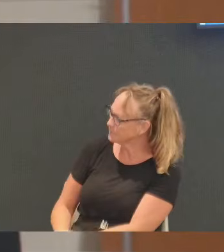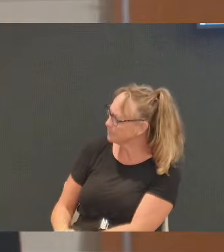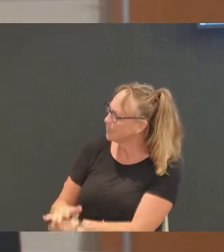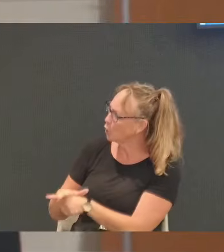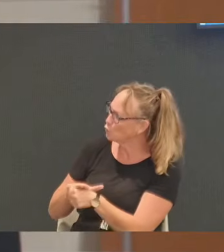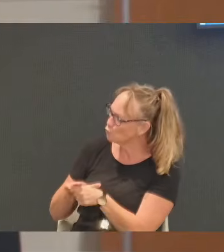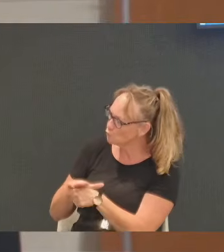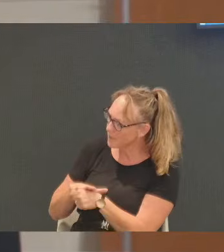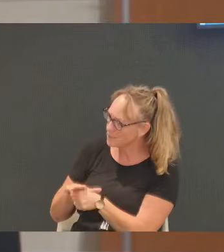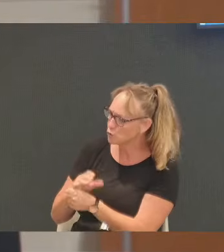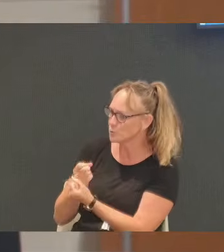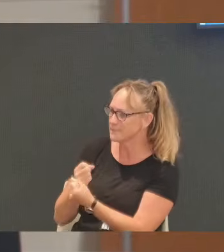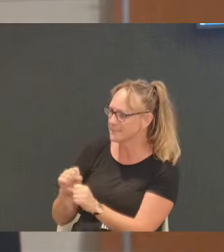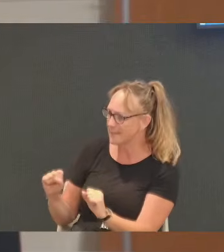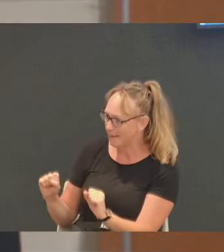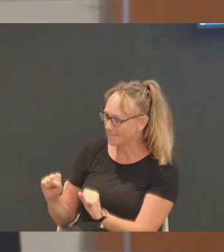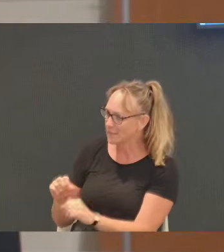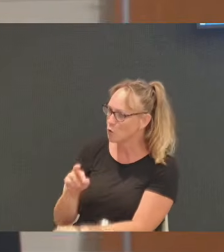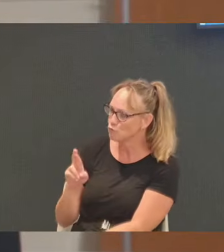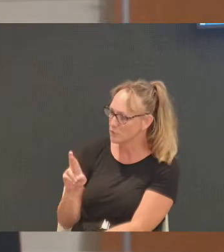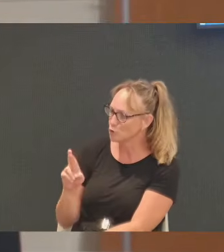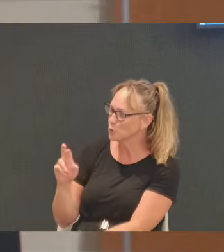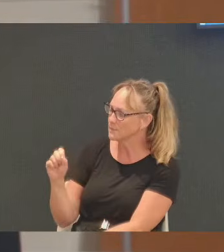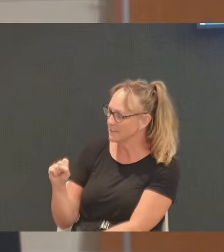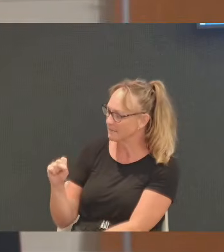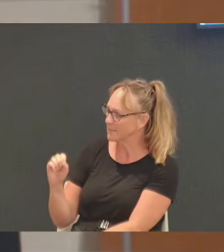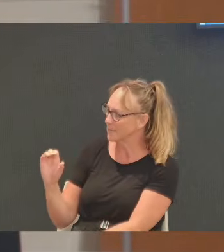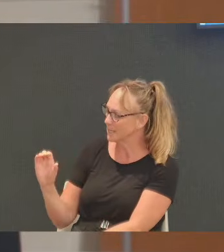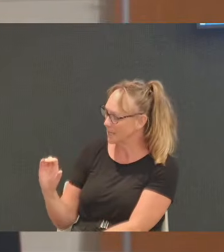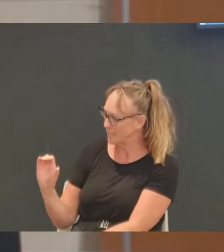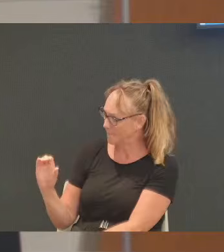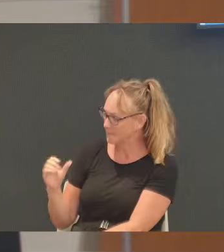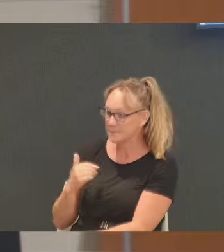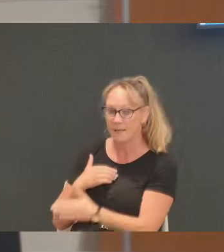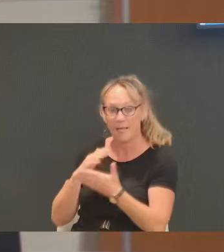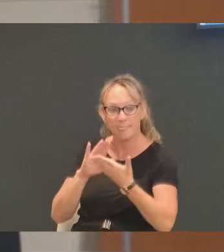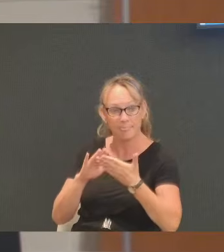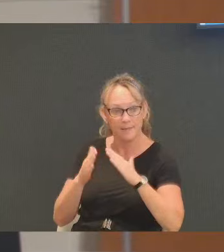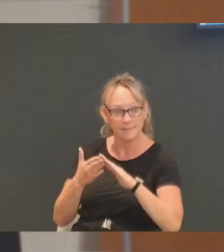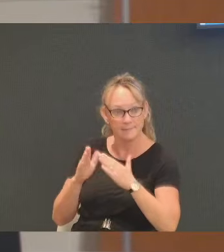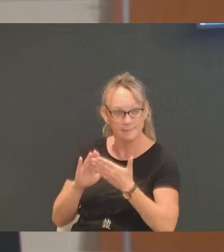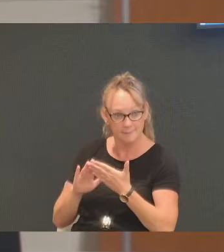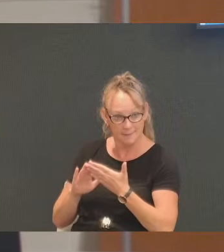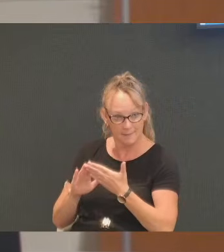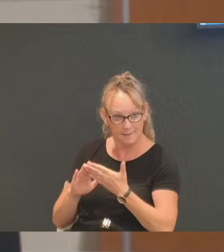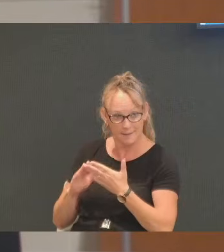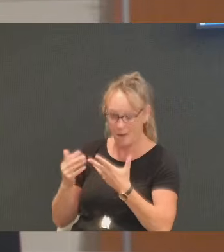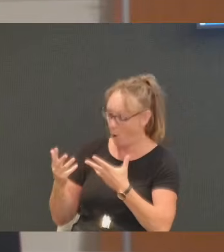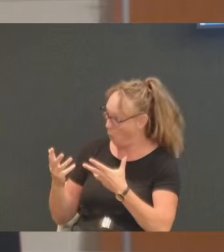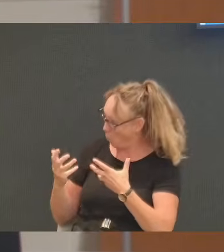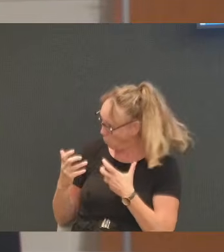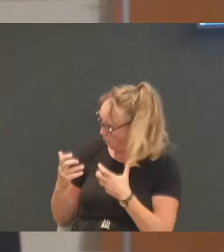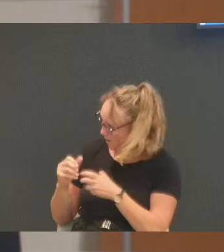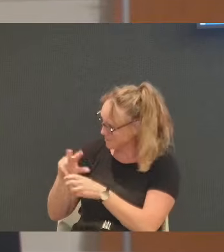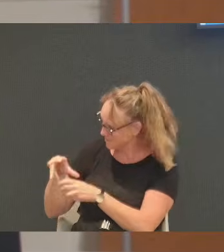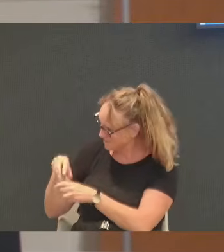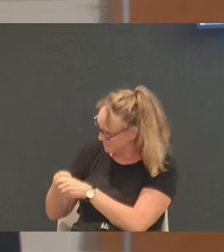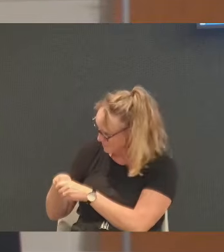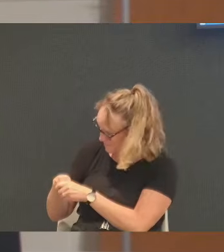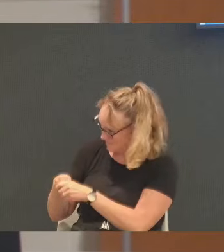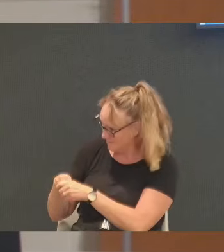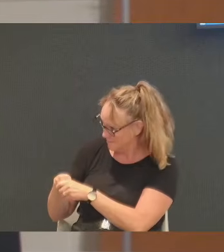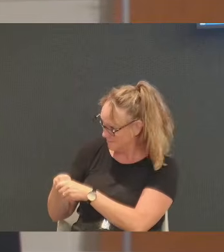this is an item that the city was interested in having be part of the overall stack for the